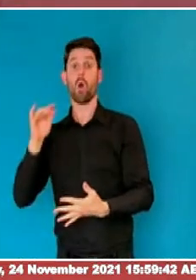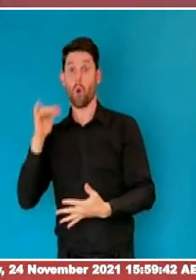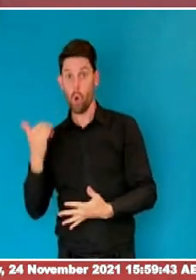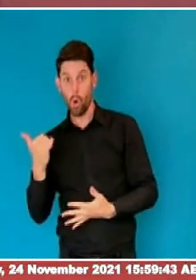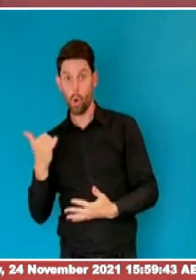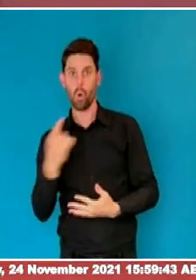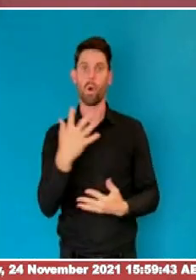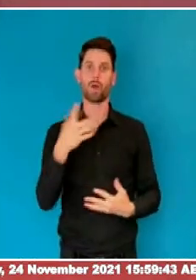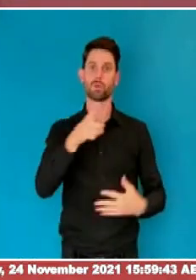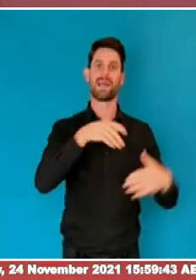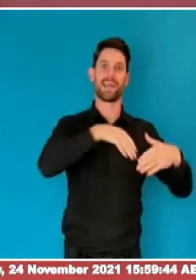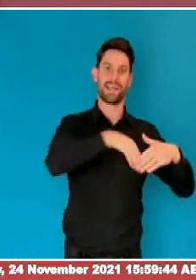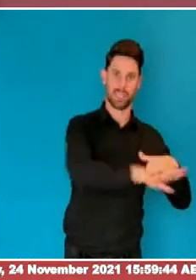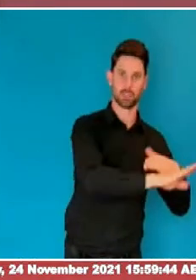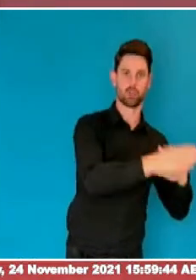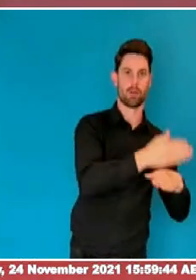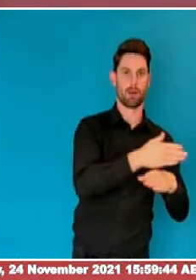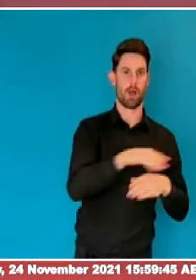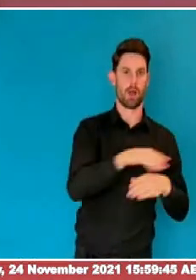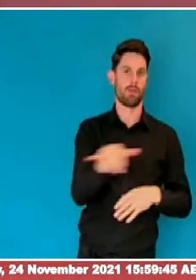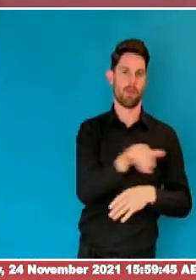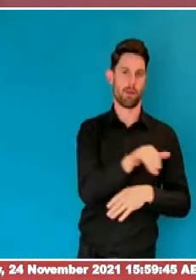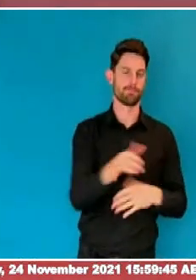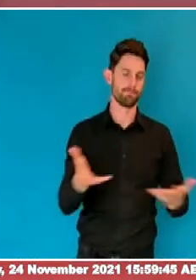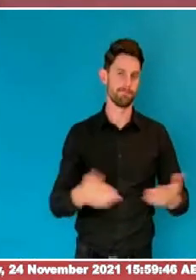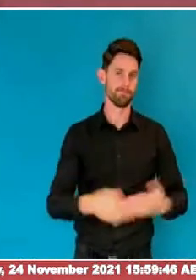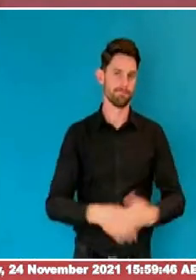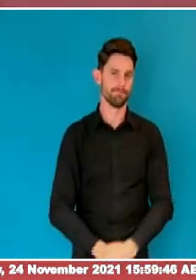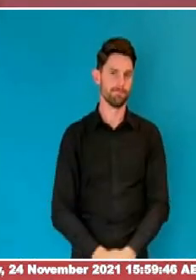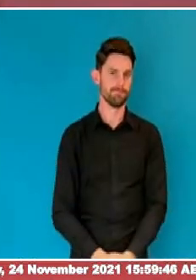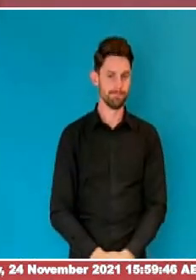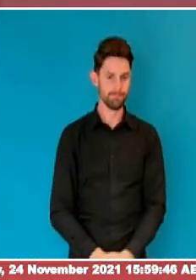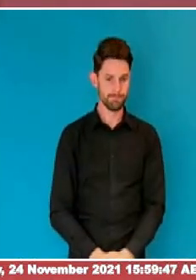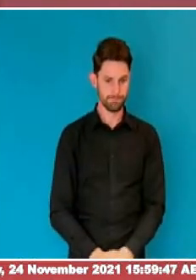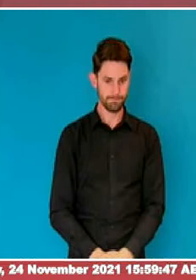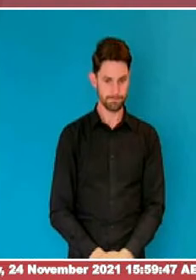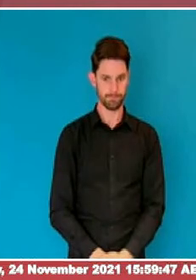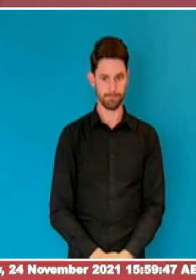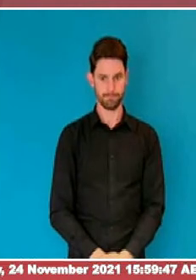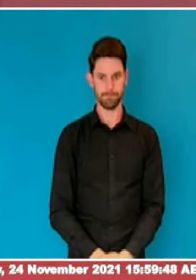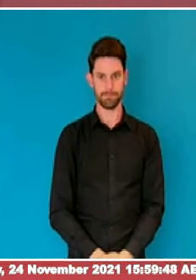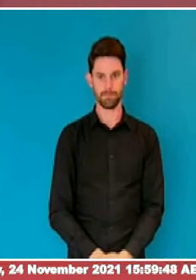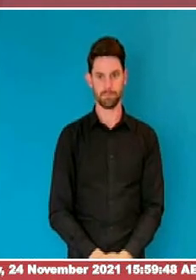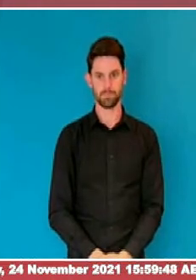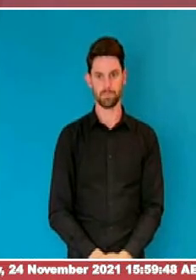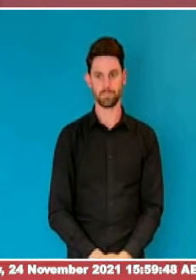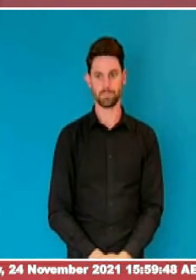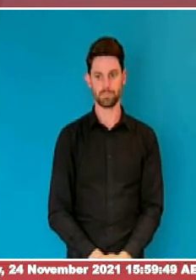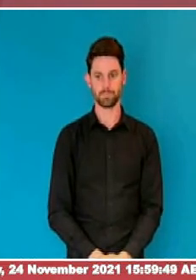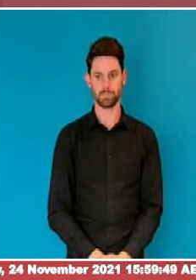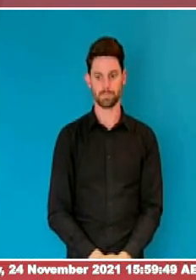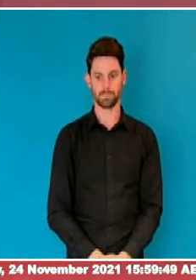So it's an important thing to us. So that's the flagging of an adjustment, and perhaps the person says "I